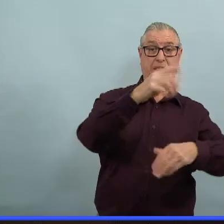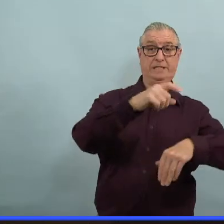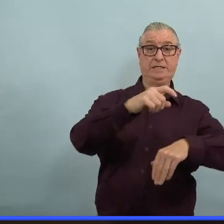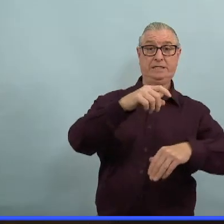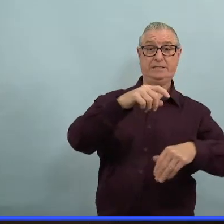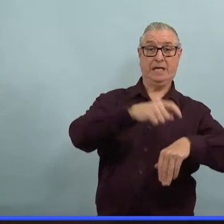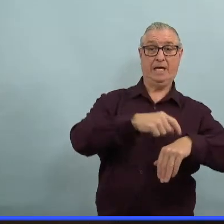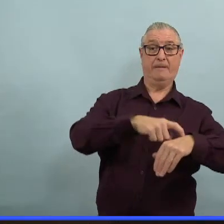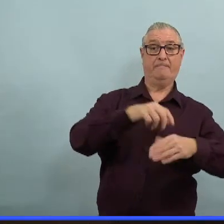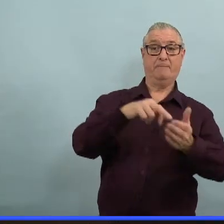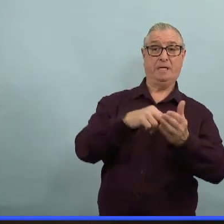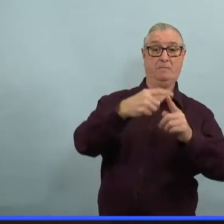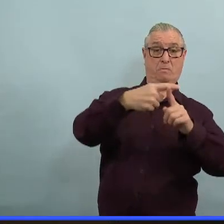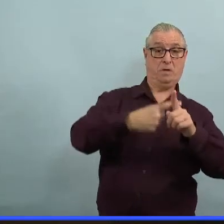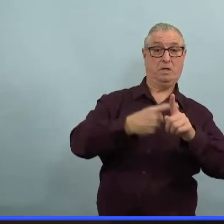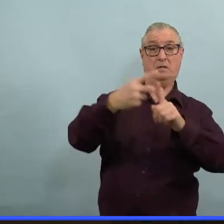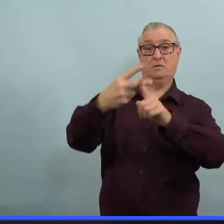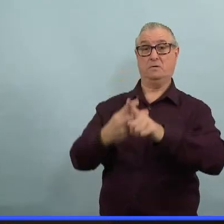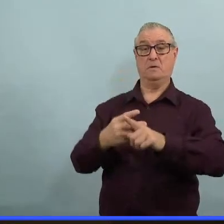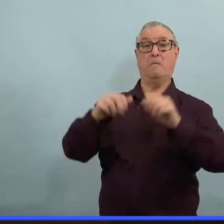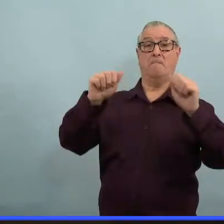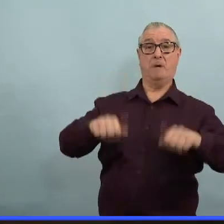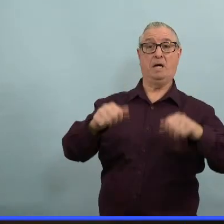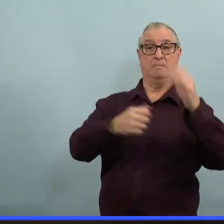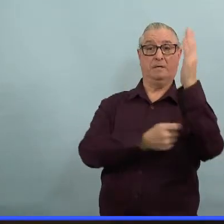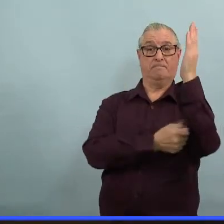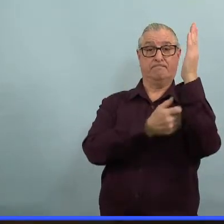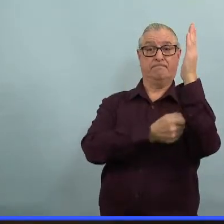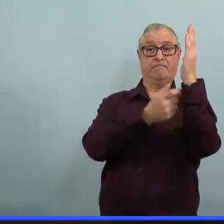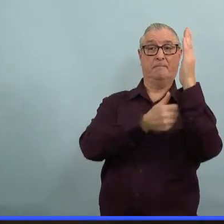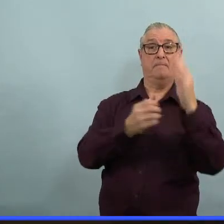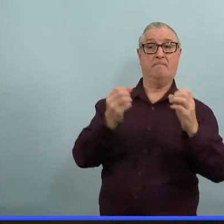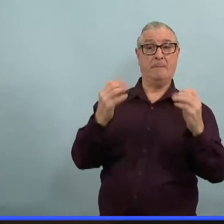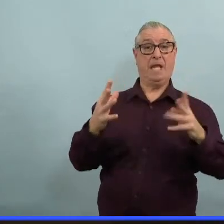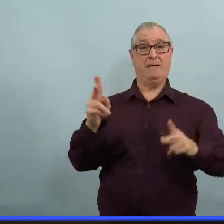with that but it is the beginning of this clawing back of restriction kind of ushering in an era